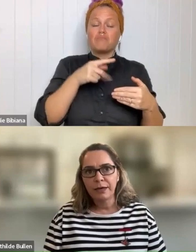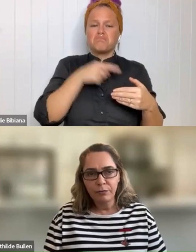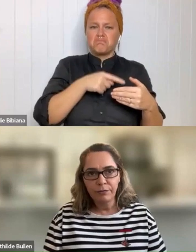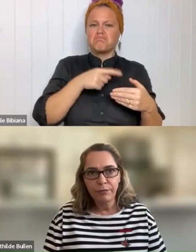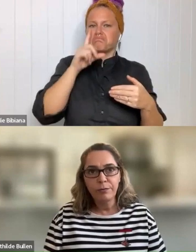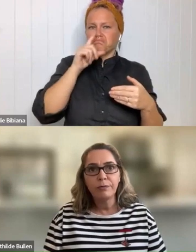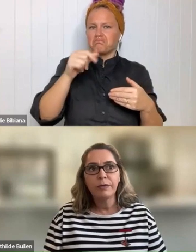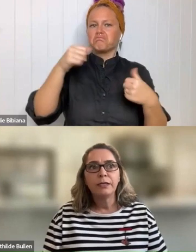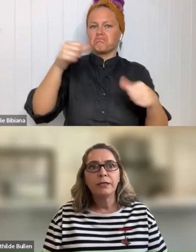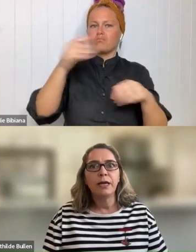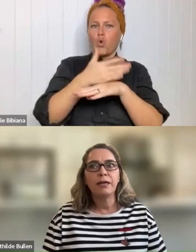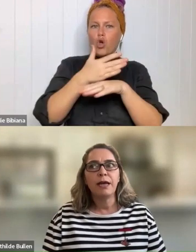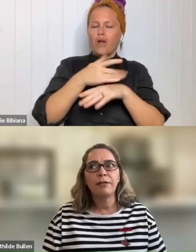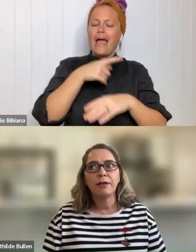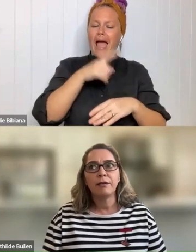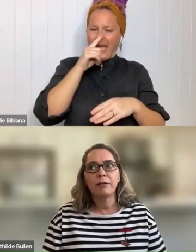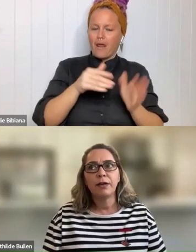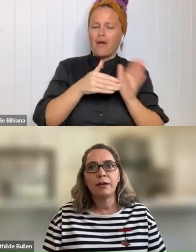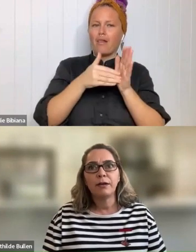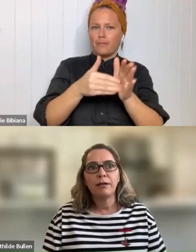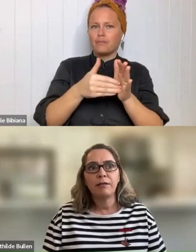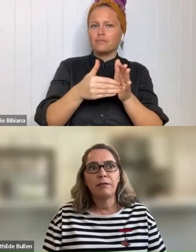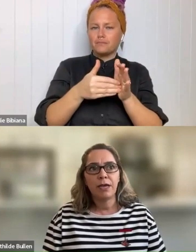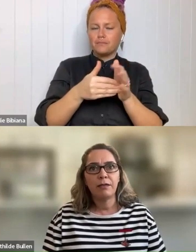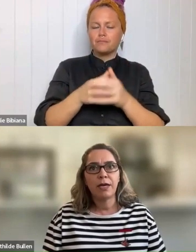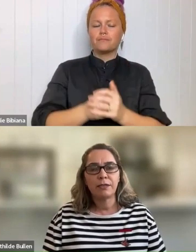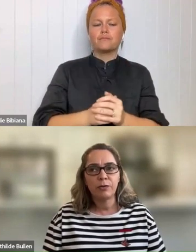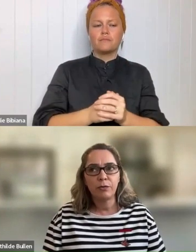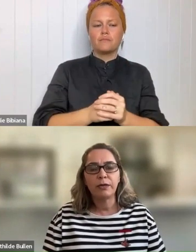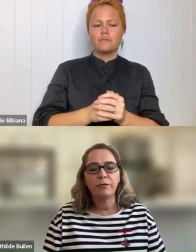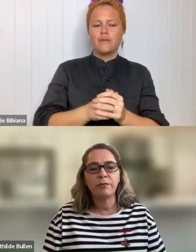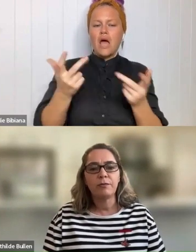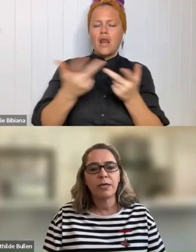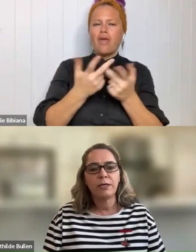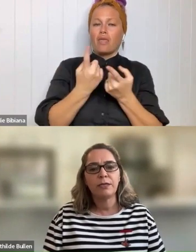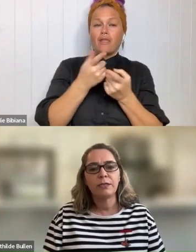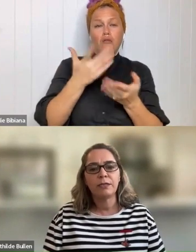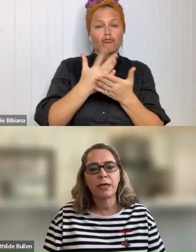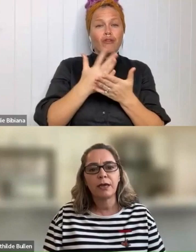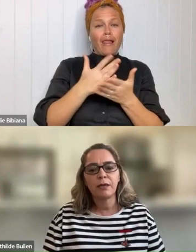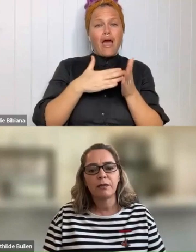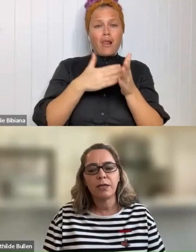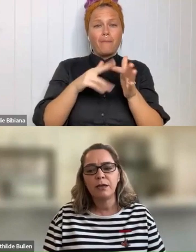are helpful. Another thing that's super helpful is the